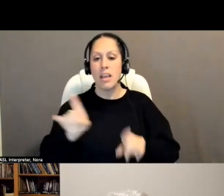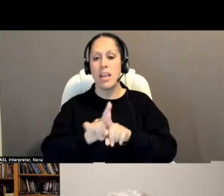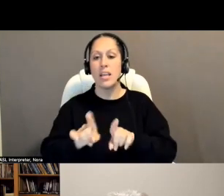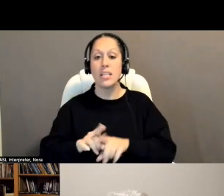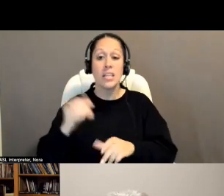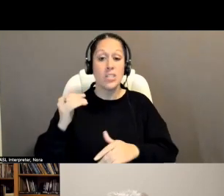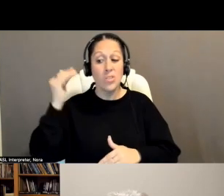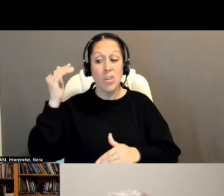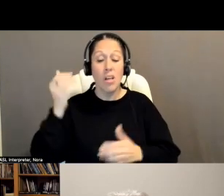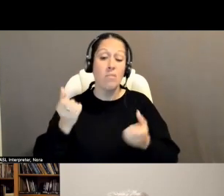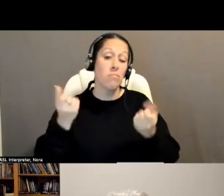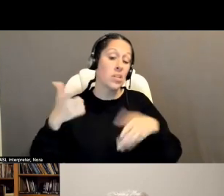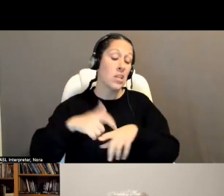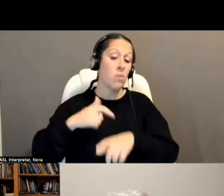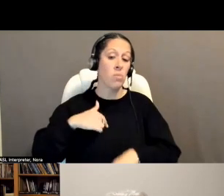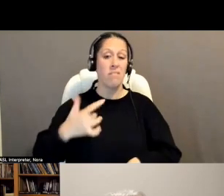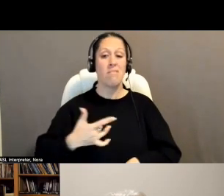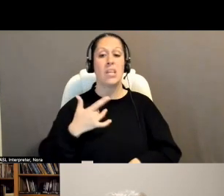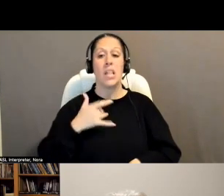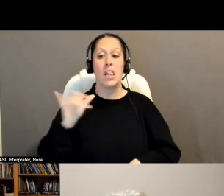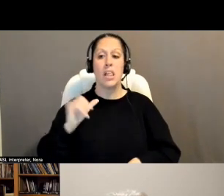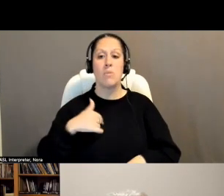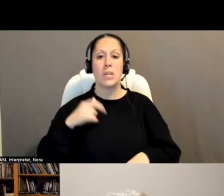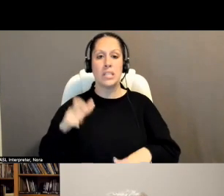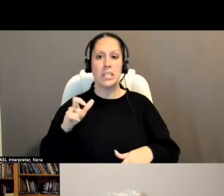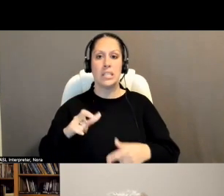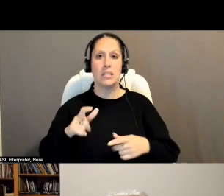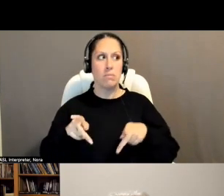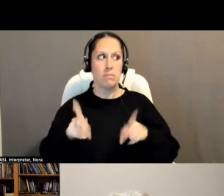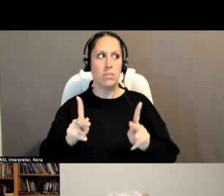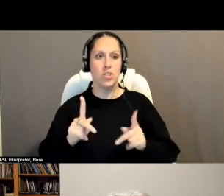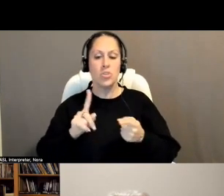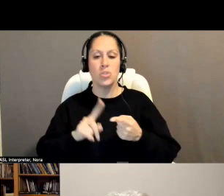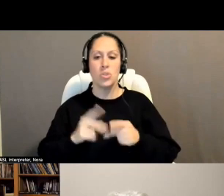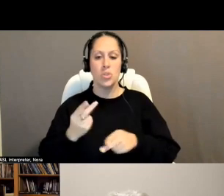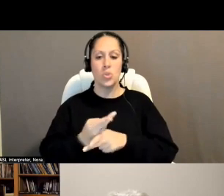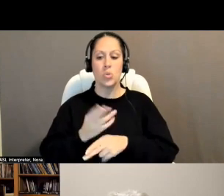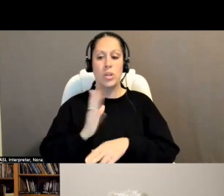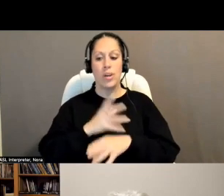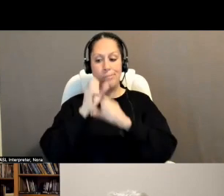a lot of times we feel as if we kind of need *permission* to use our imaginations in